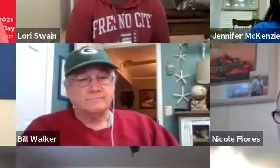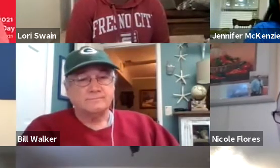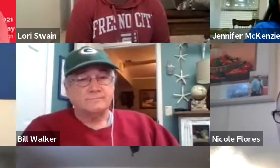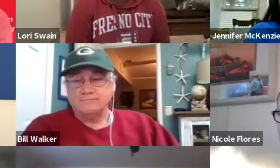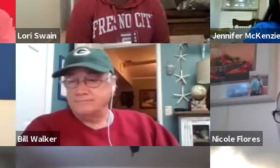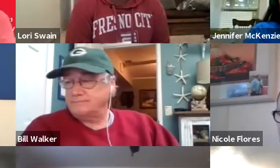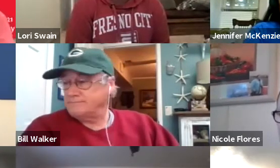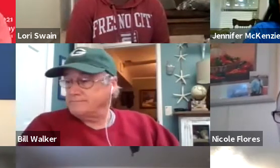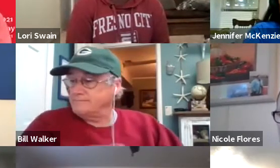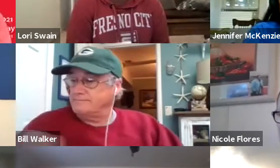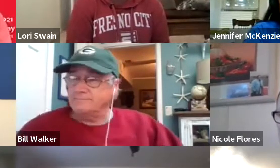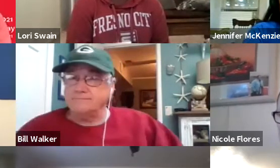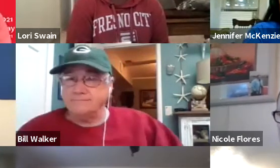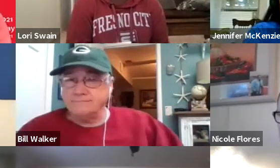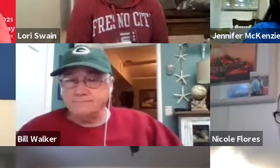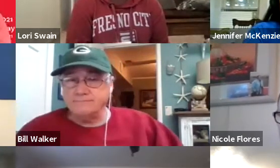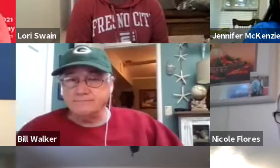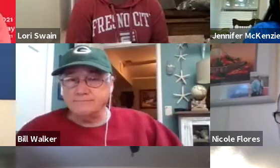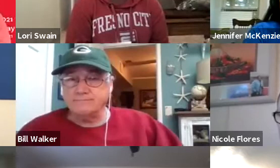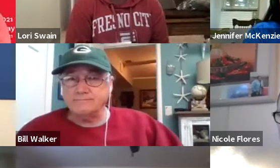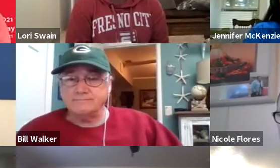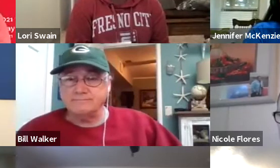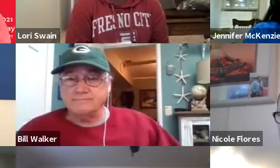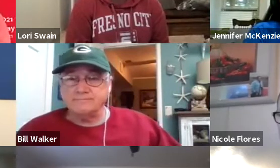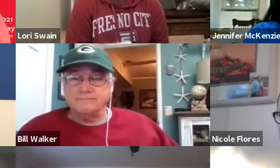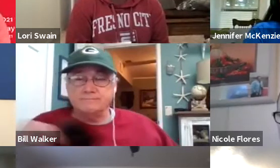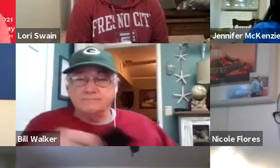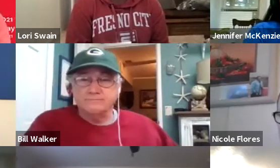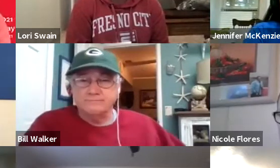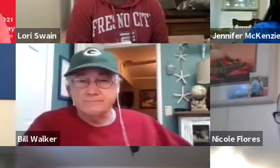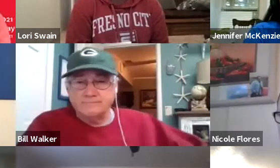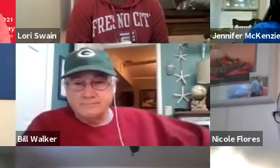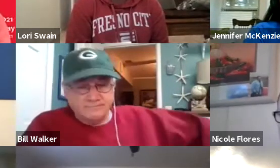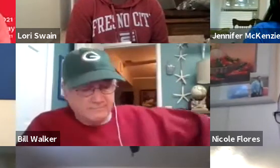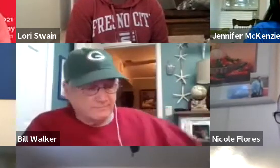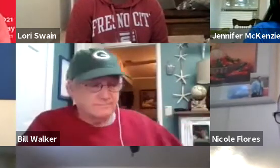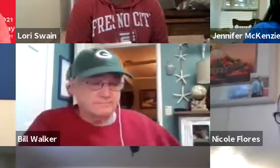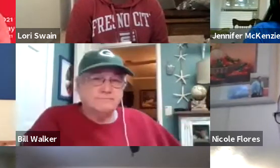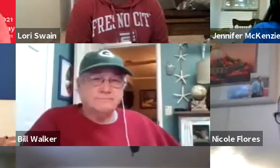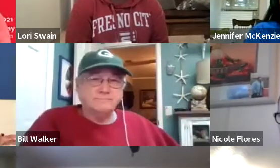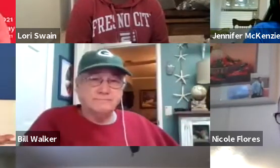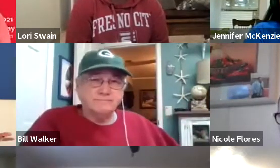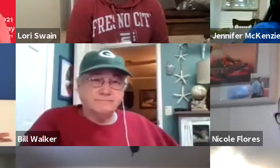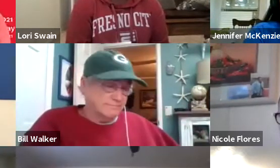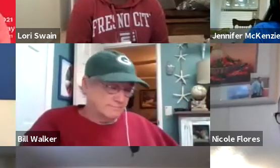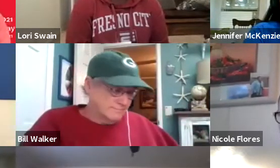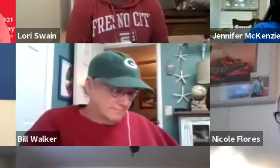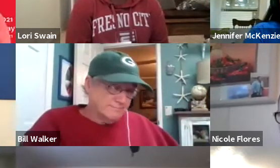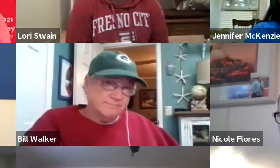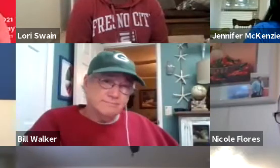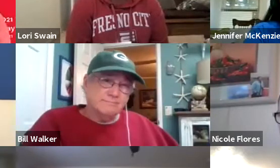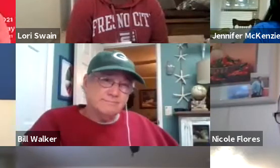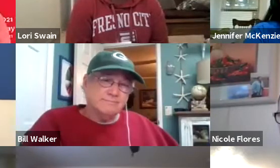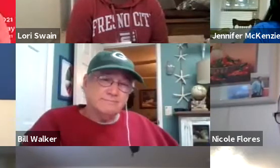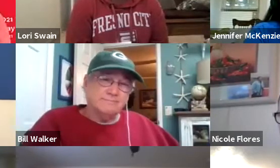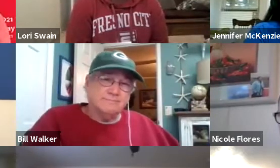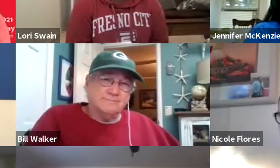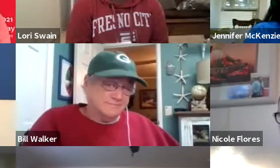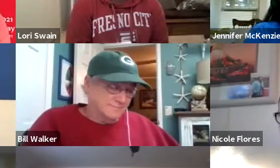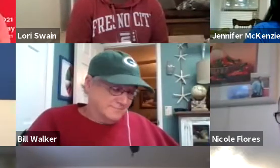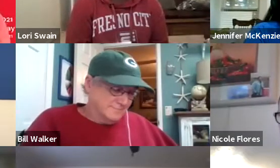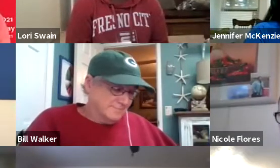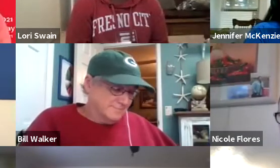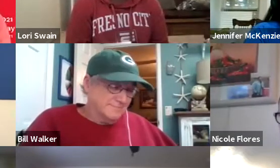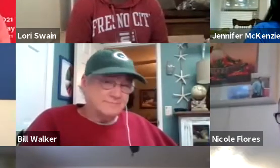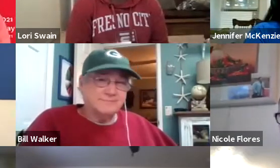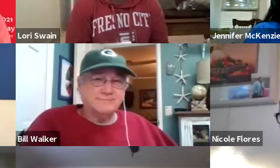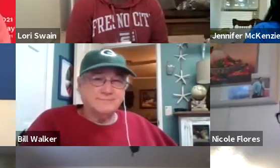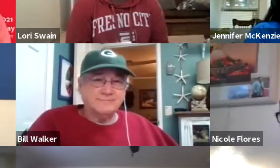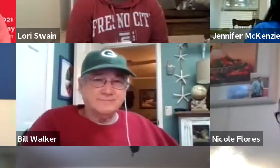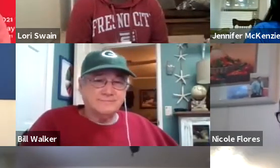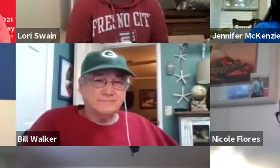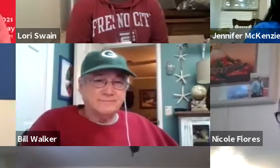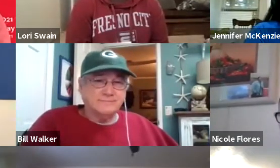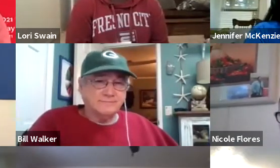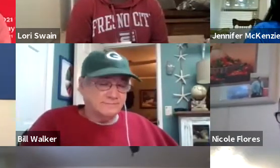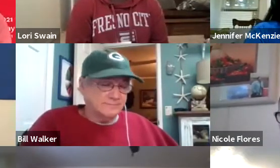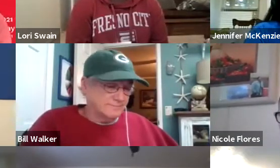love teaching how to make Christmas ornaments. But if there is no future, that's going to help my students may be successful,